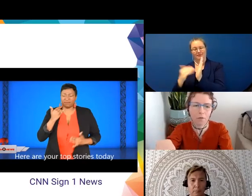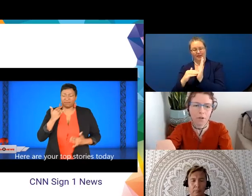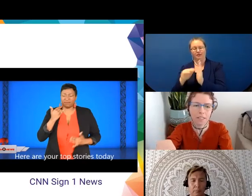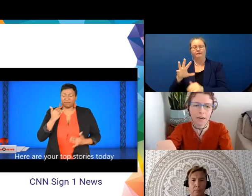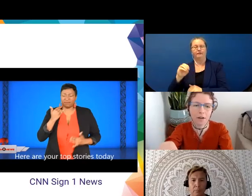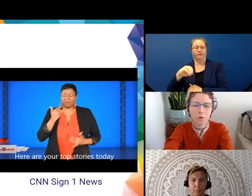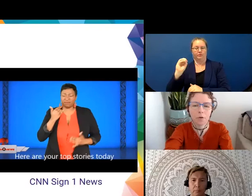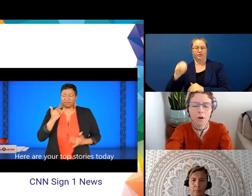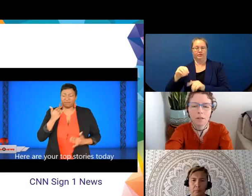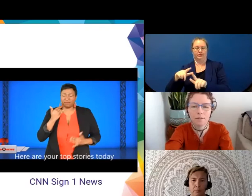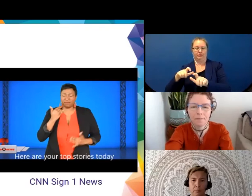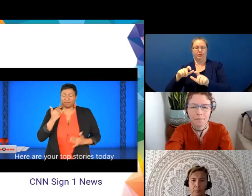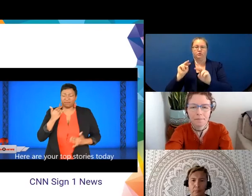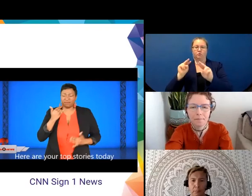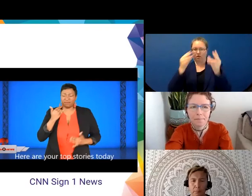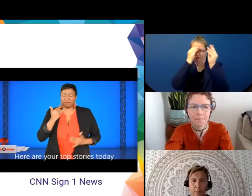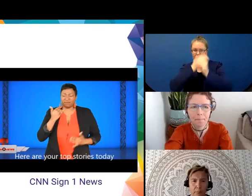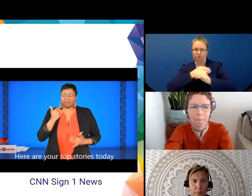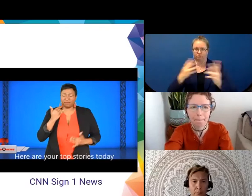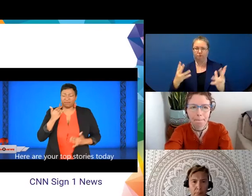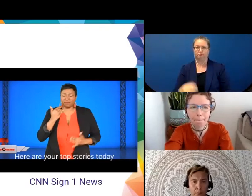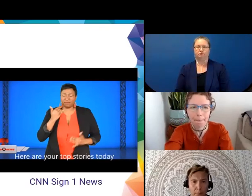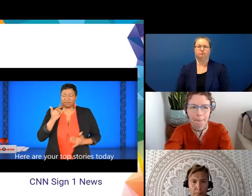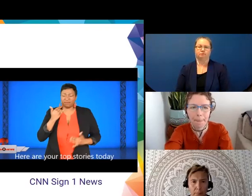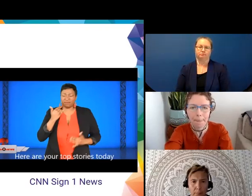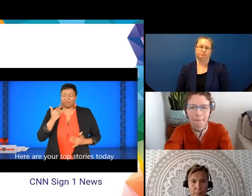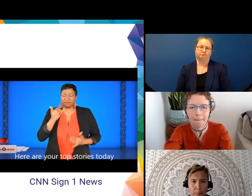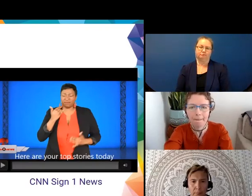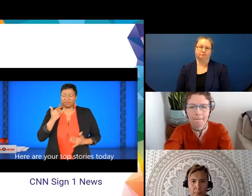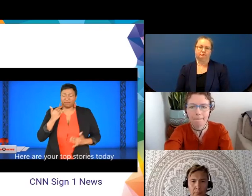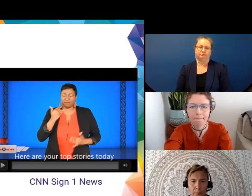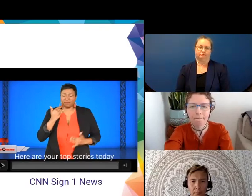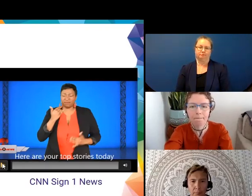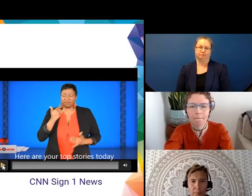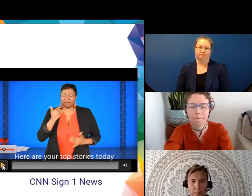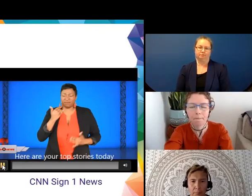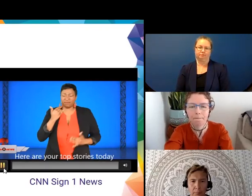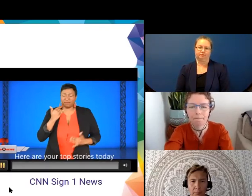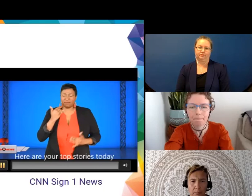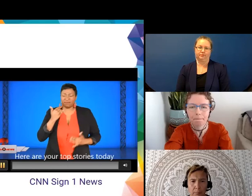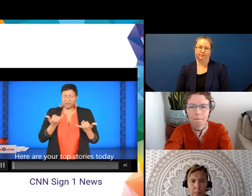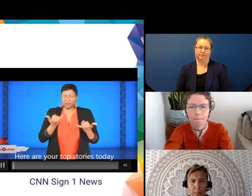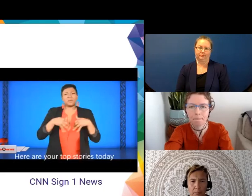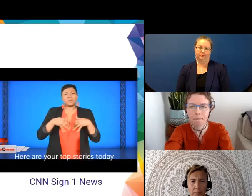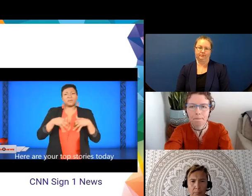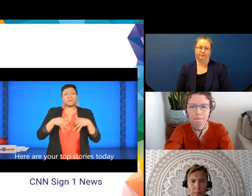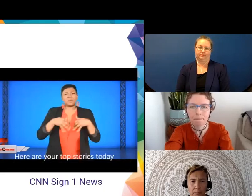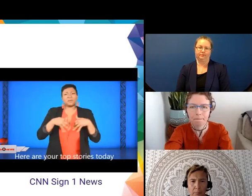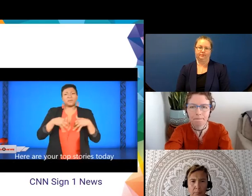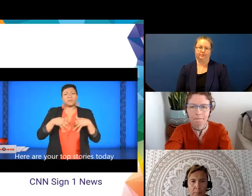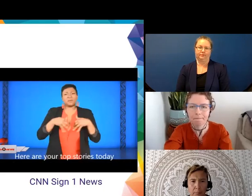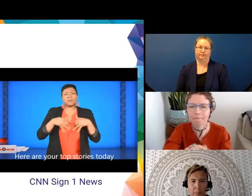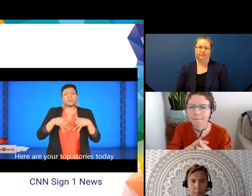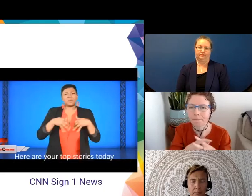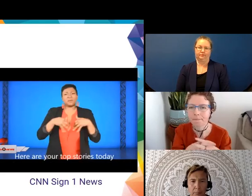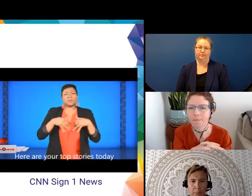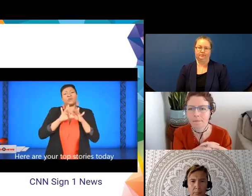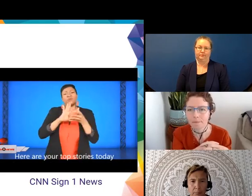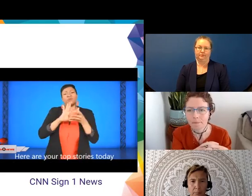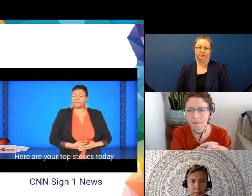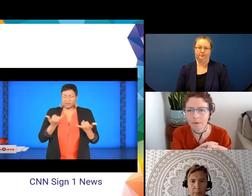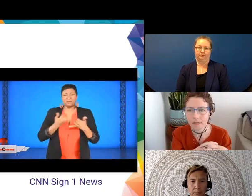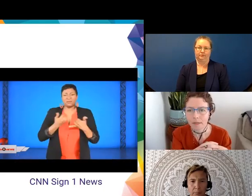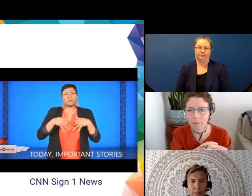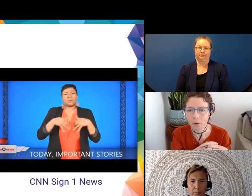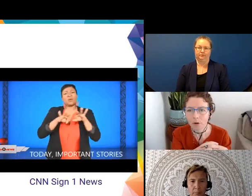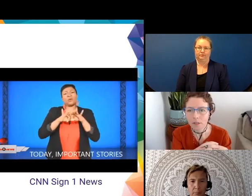for the sign INFORM-YOU-ALL.